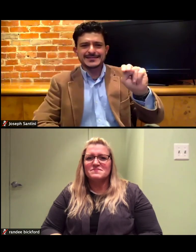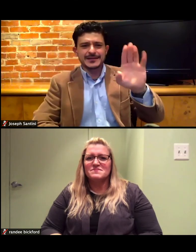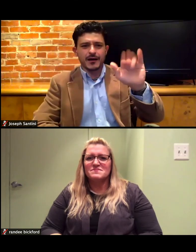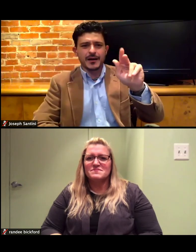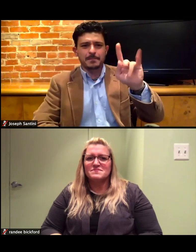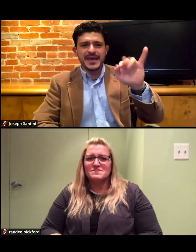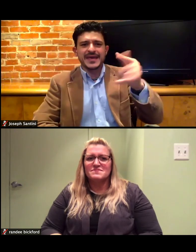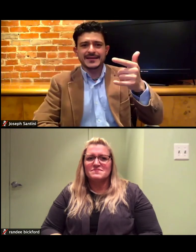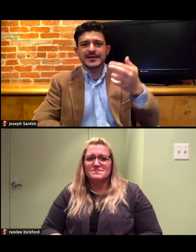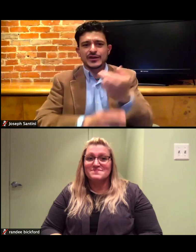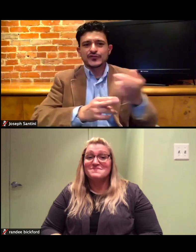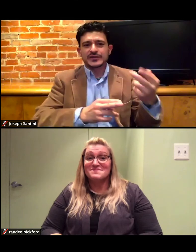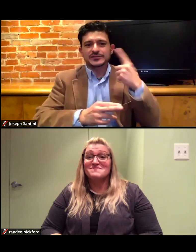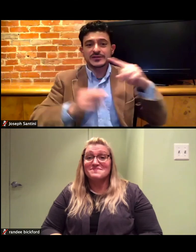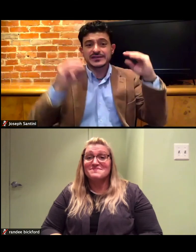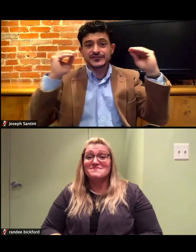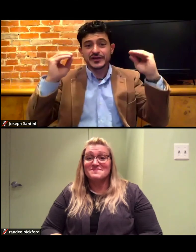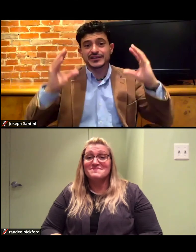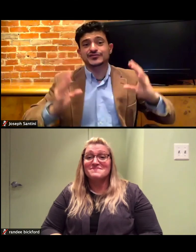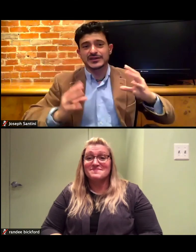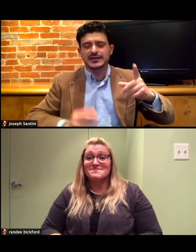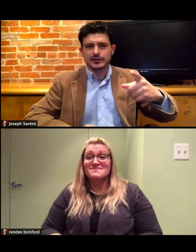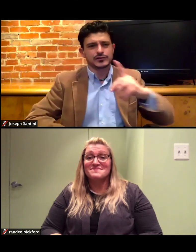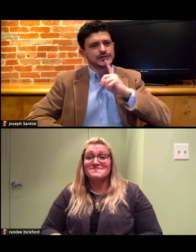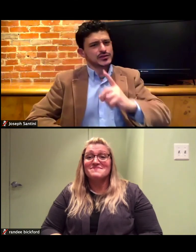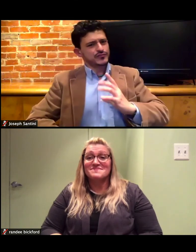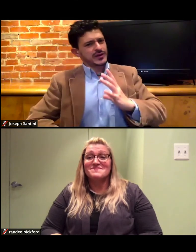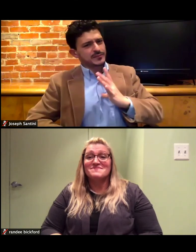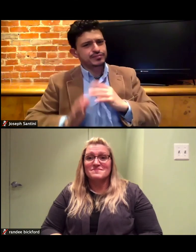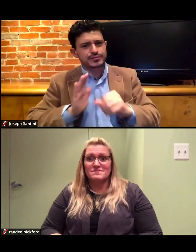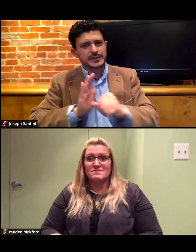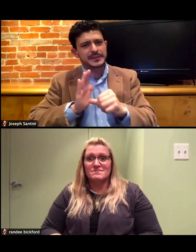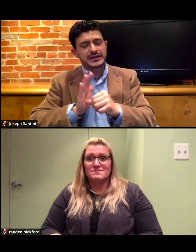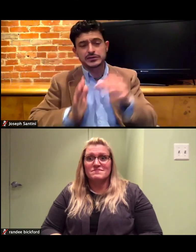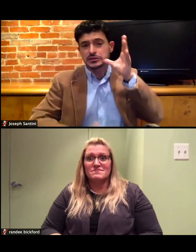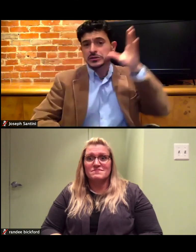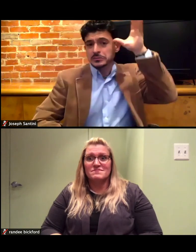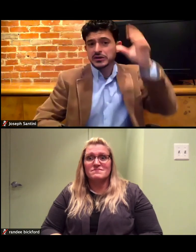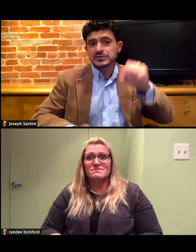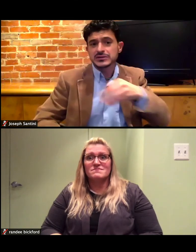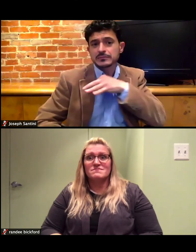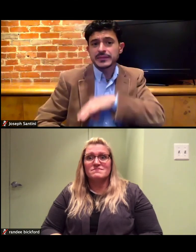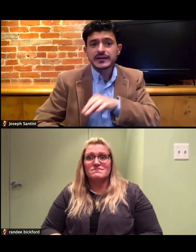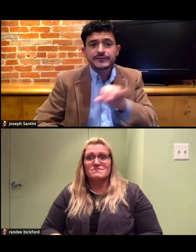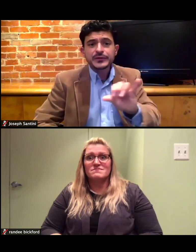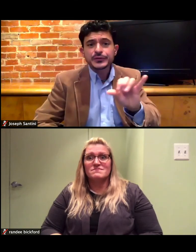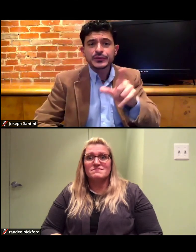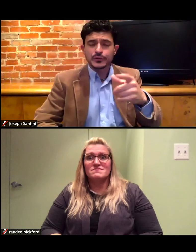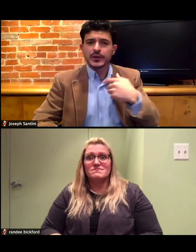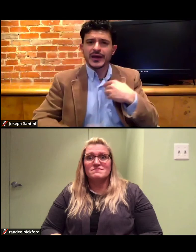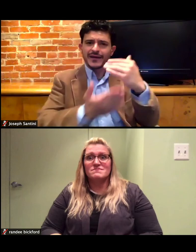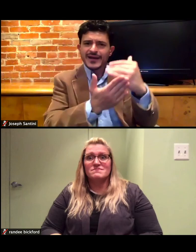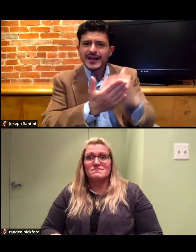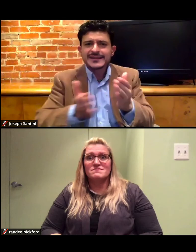Some of these were donated by Randee's. Some of these were from Wells Fargo, for hands on banking.